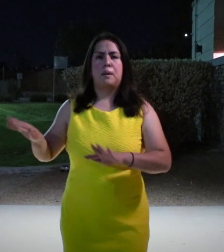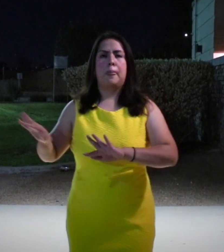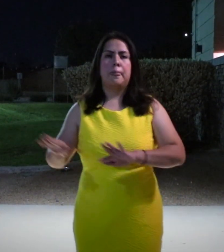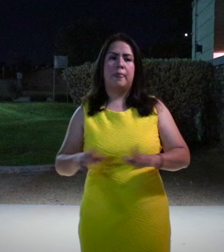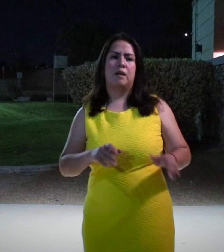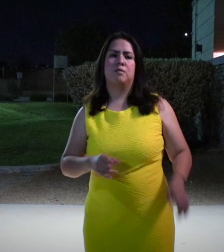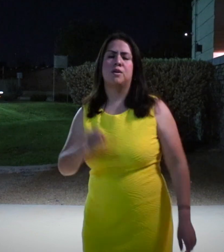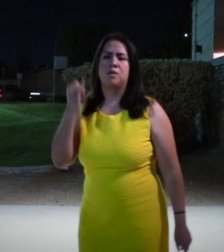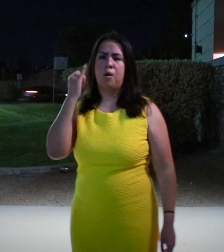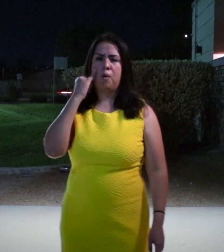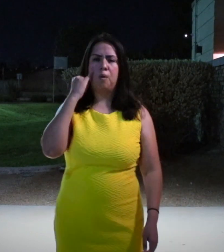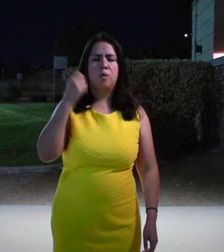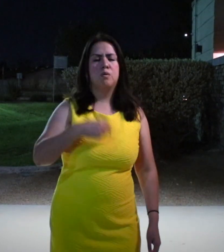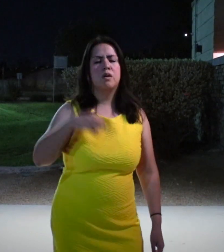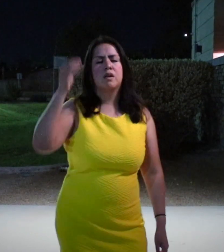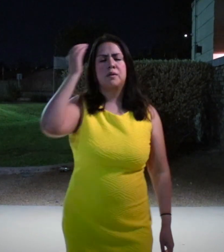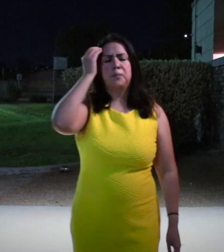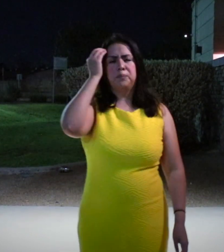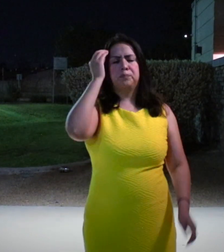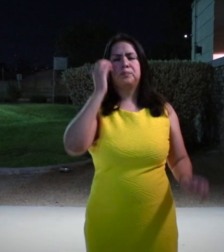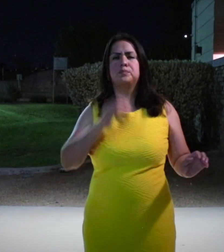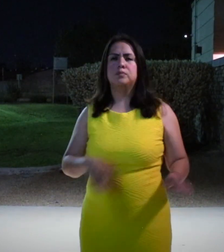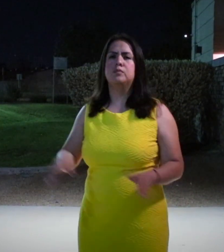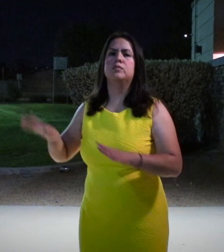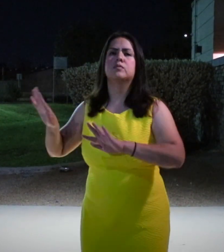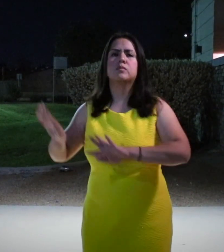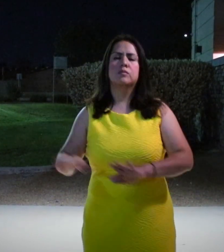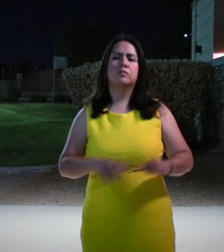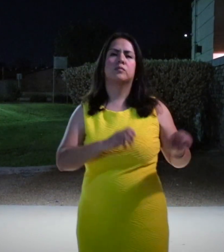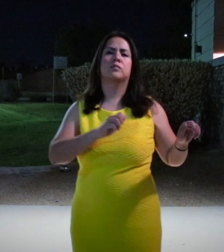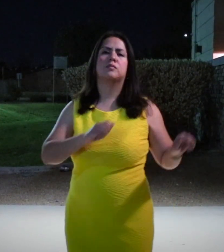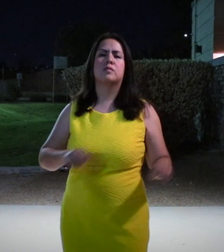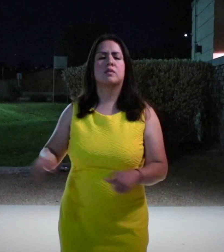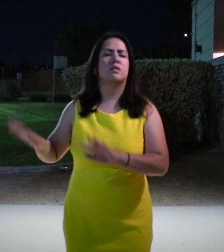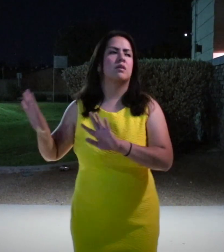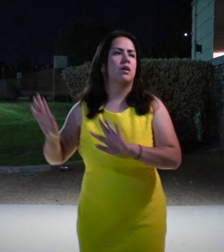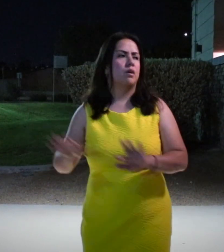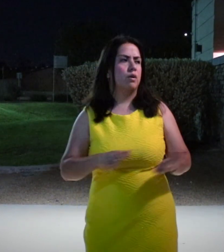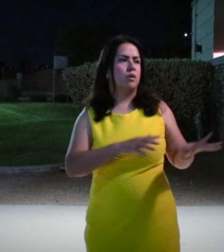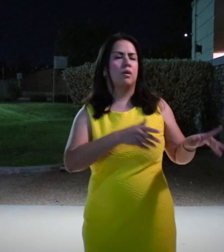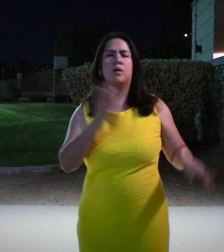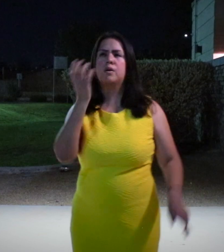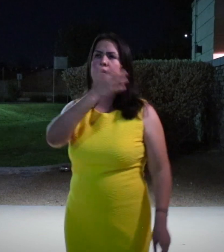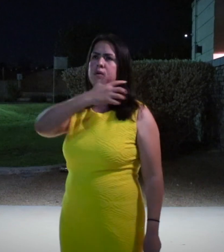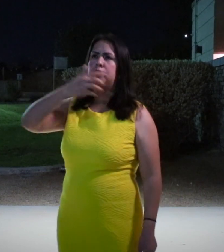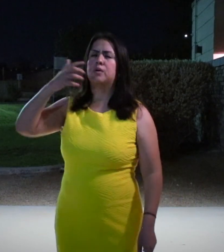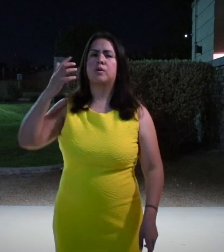If I would have known (ohh)